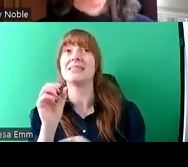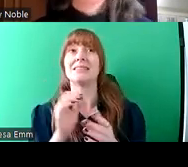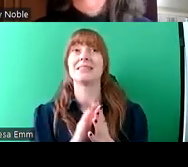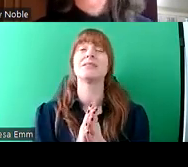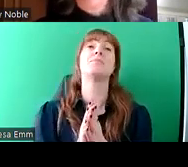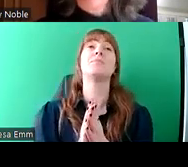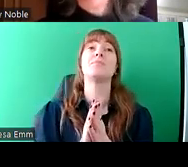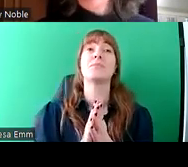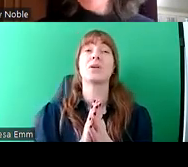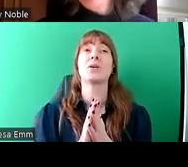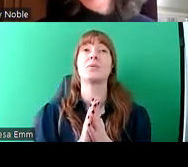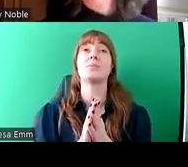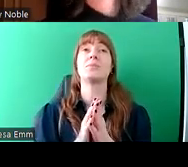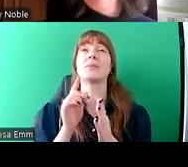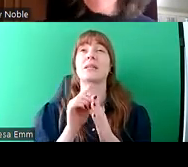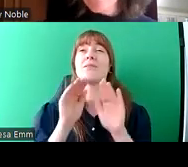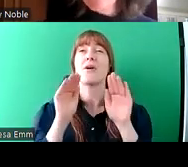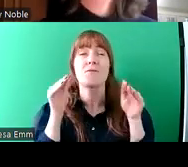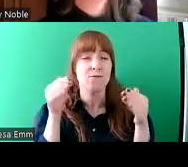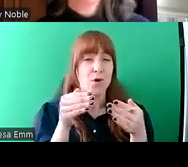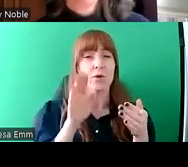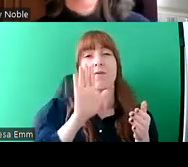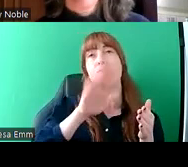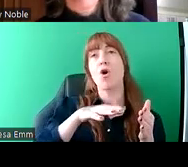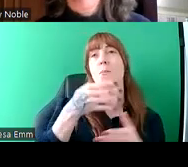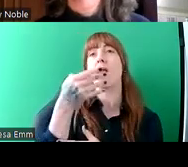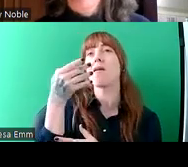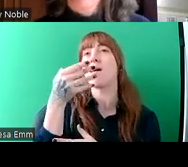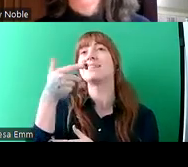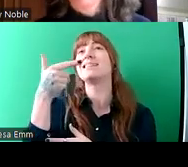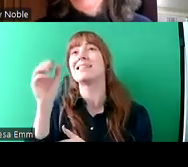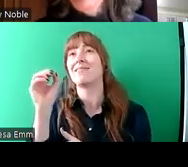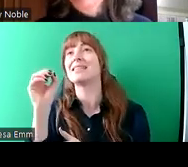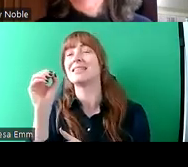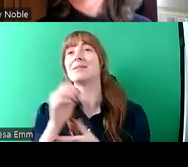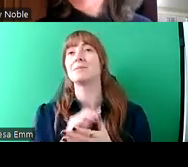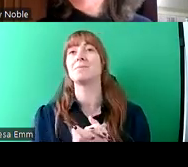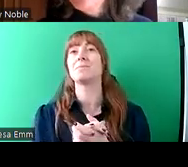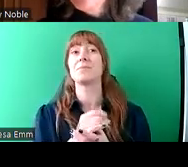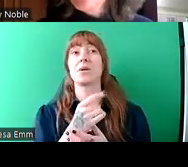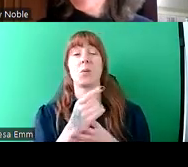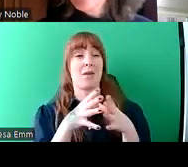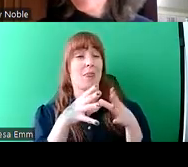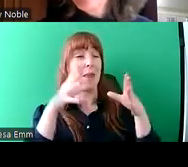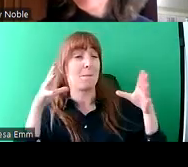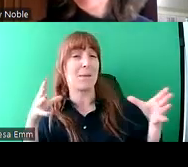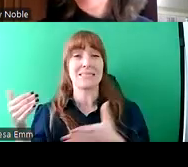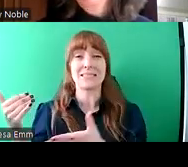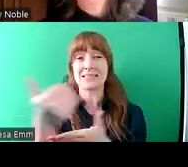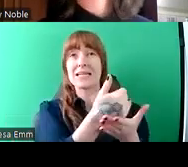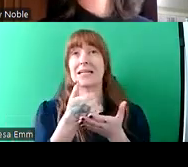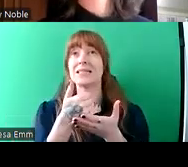heavily centred from the' 70s onwards. One of the biggest collections in it, is the Camden Lesbian